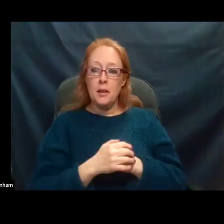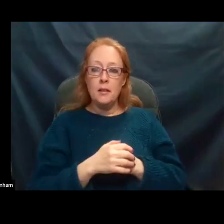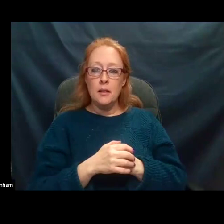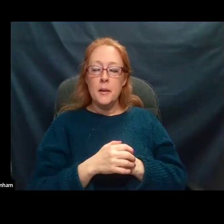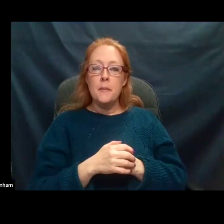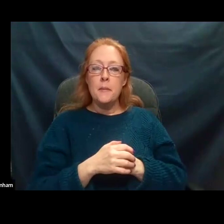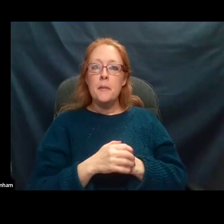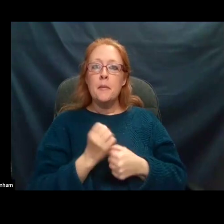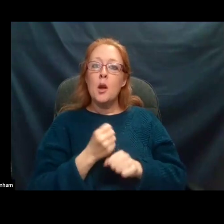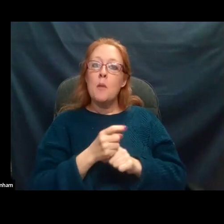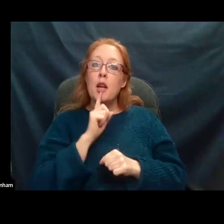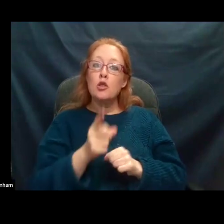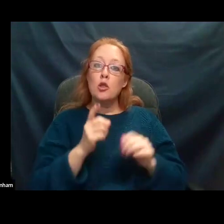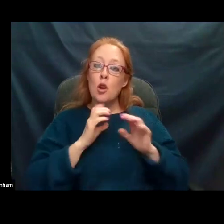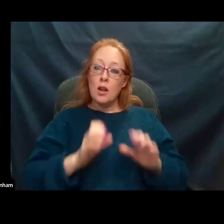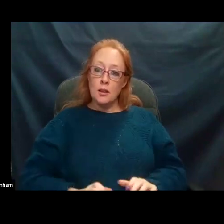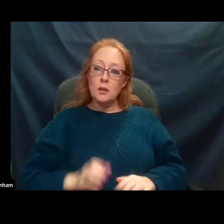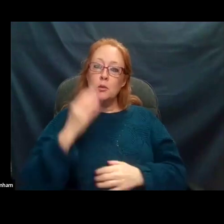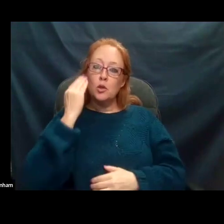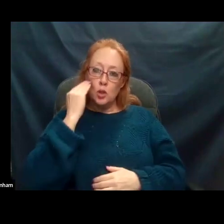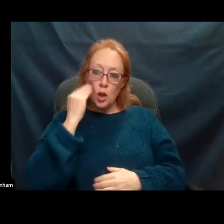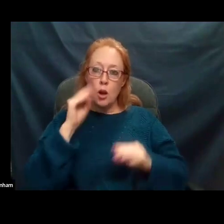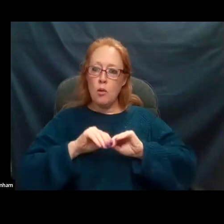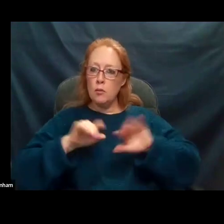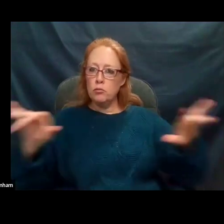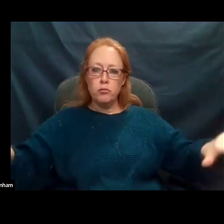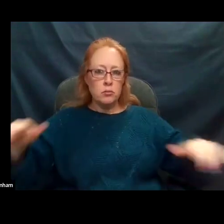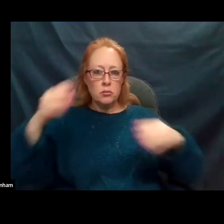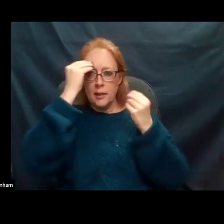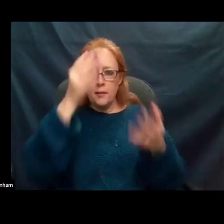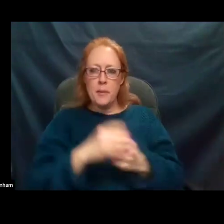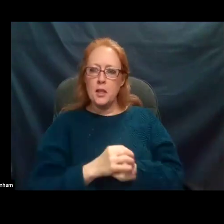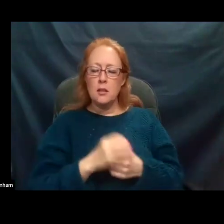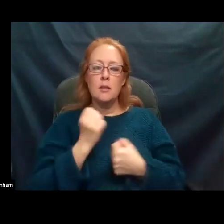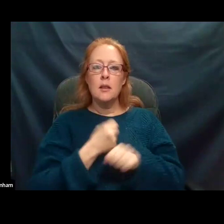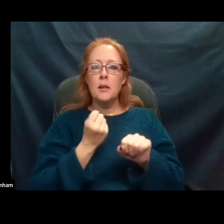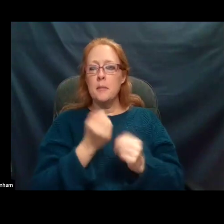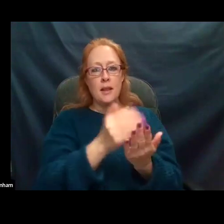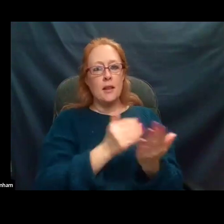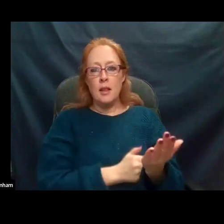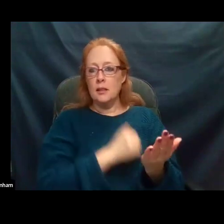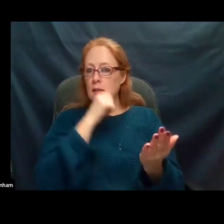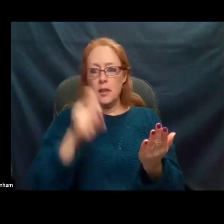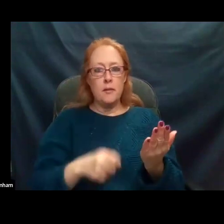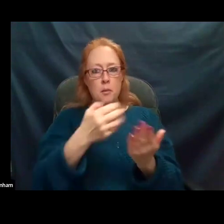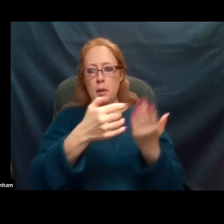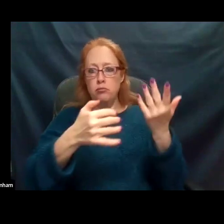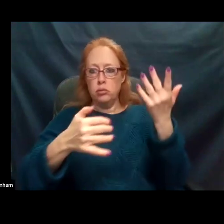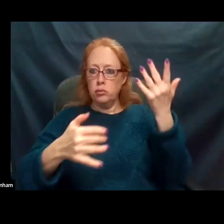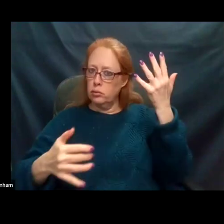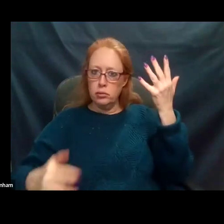But it is happening. But, let's make sure our customers know and we're getting that information out. Whatever that is make that list.